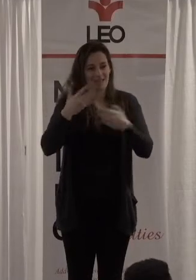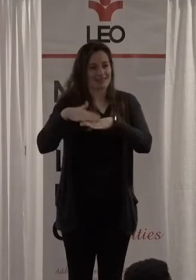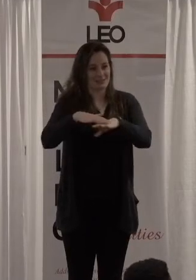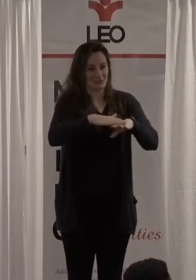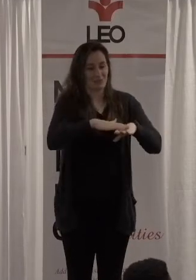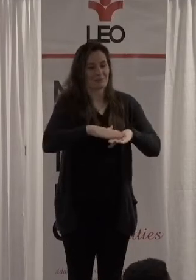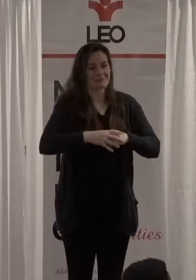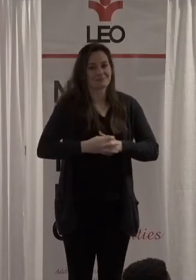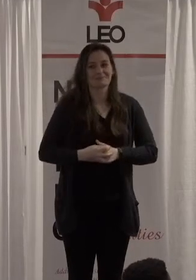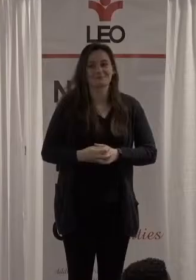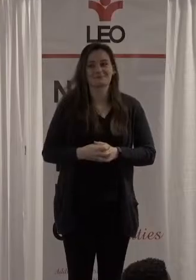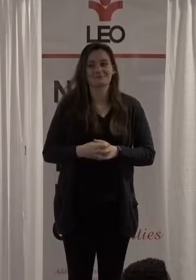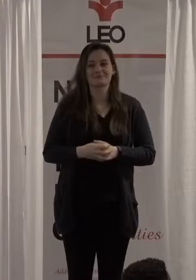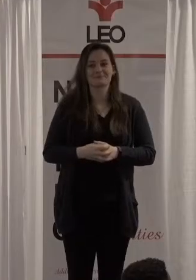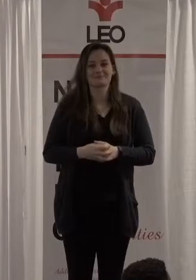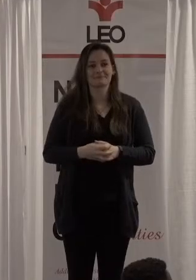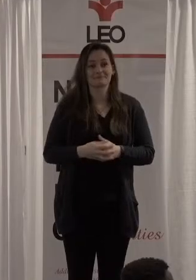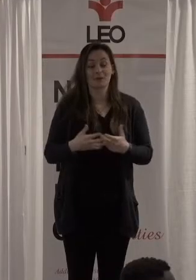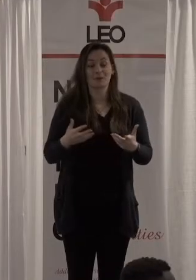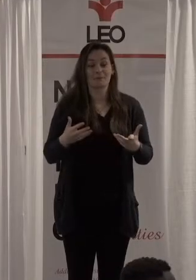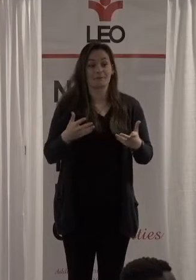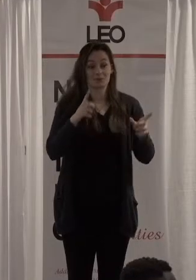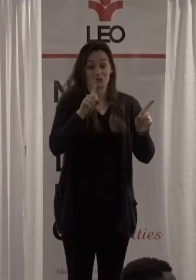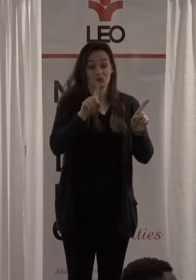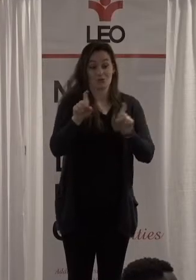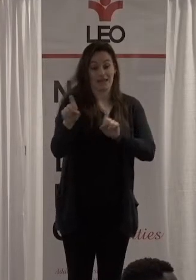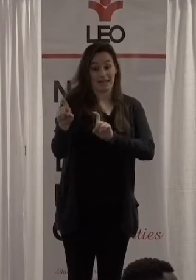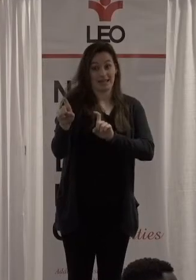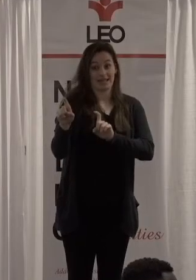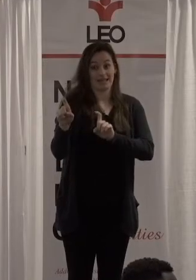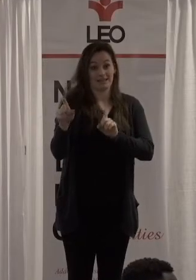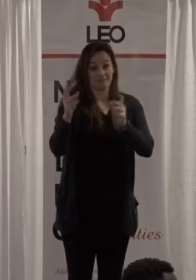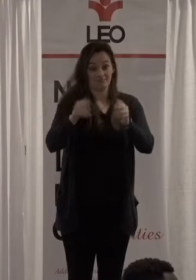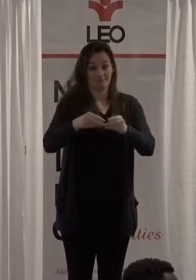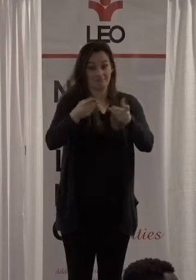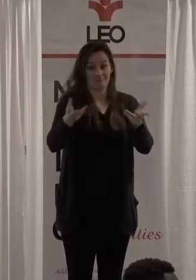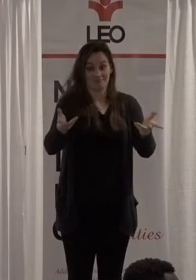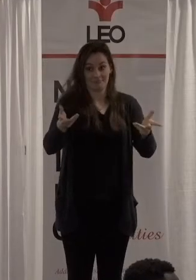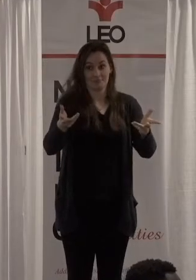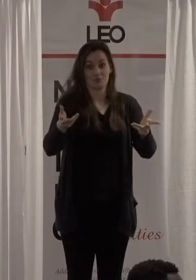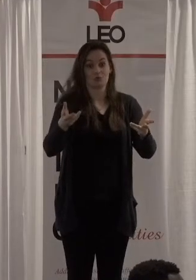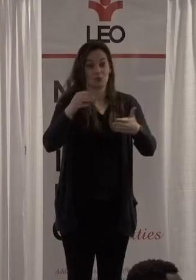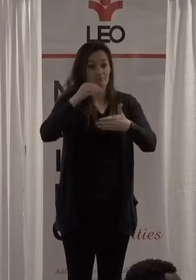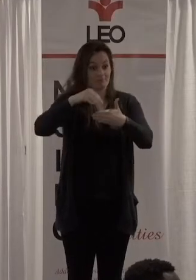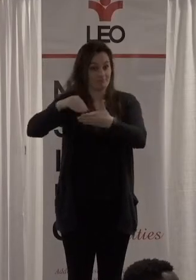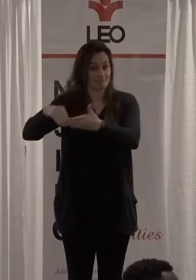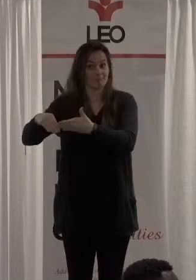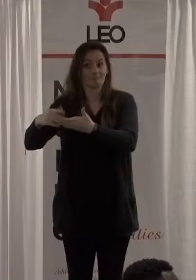THIS SURVEY THEY GATHER THE DATA FROM IS GOING TO BE DELIVERED TO EVERY HOUSEHOLD --